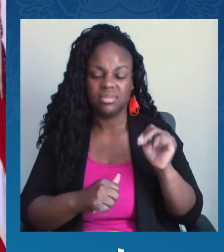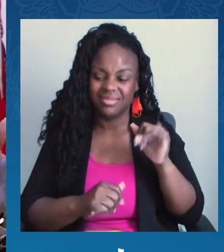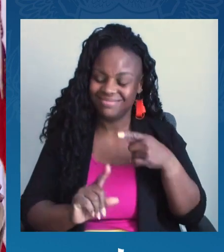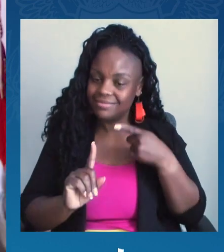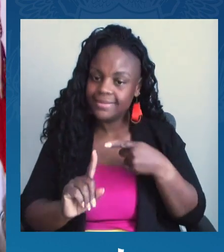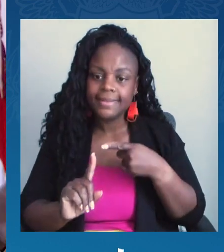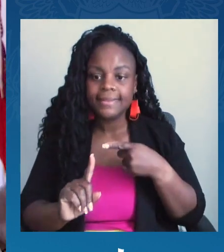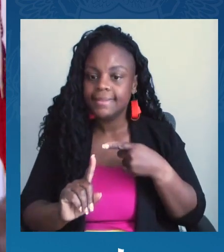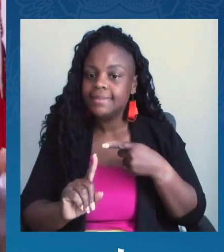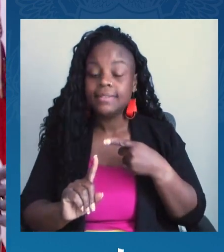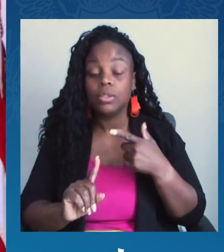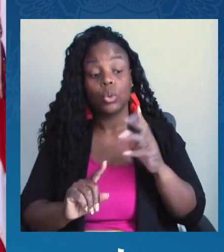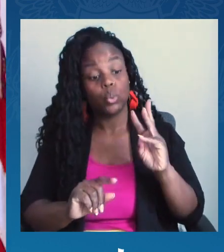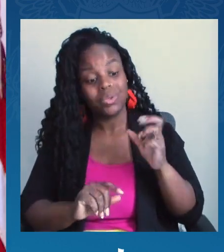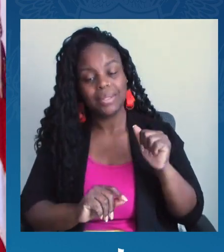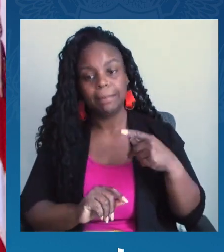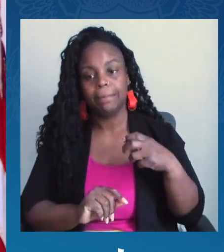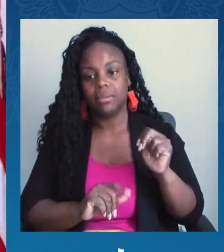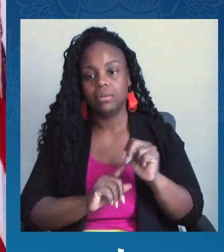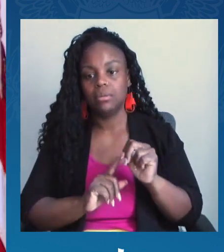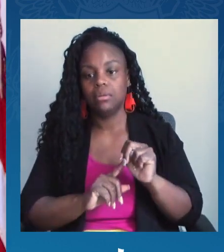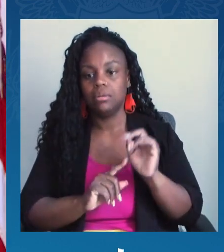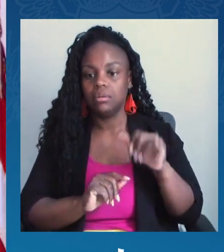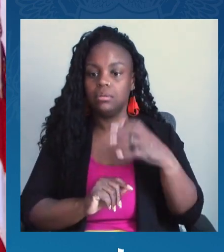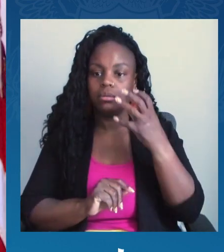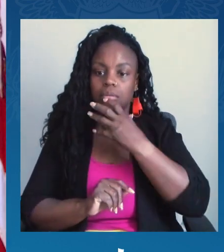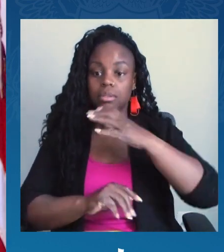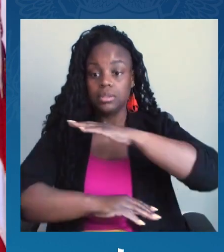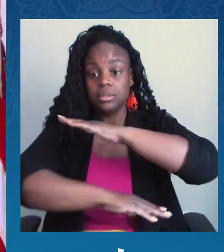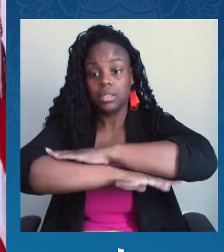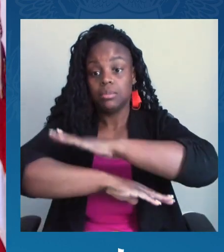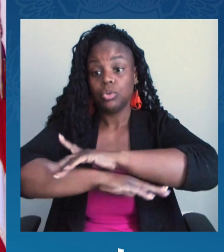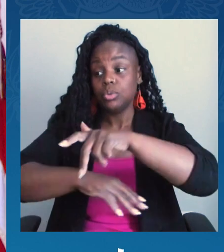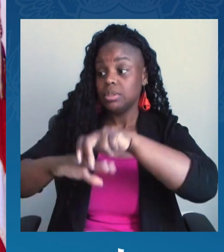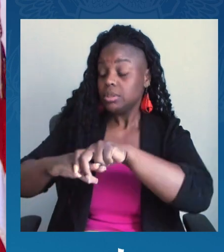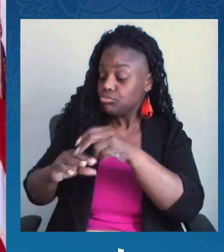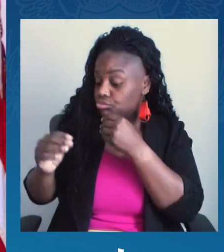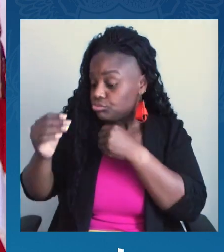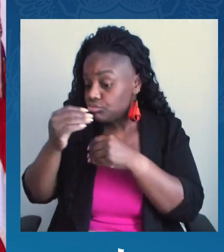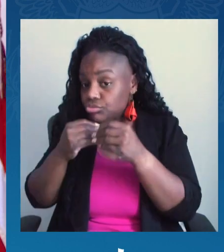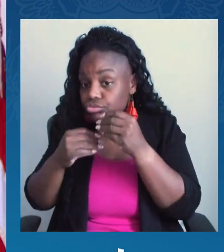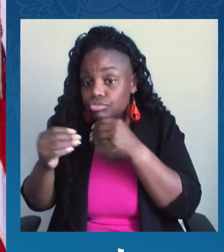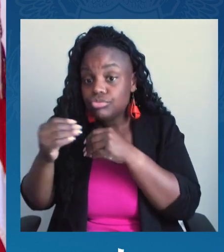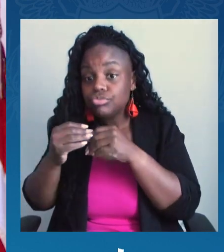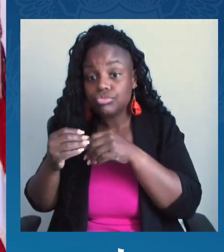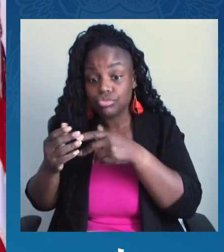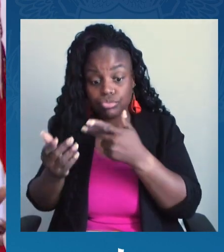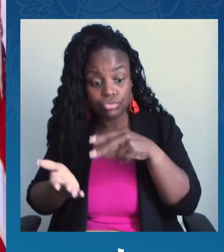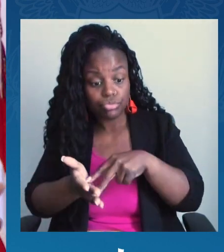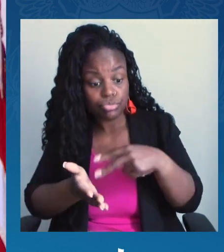whether it's the table that you're eating on right now, the plate you're using the fork, most things have an intentional design